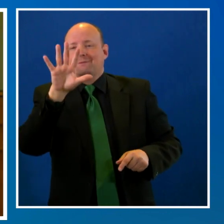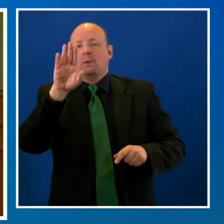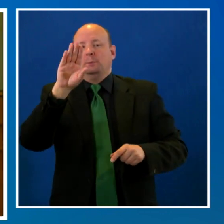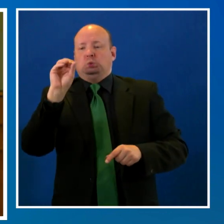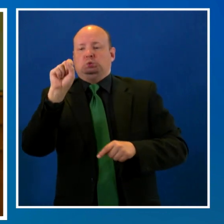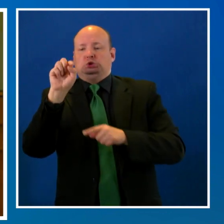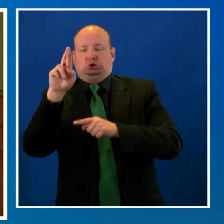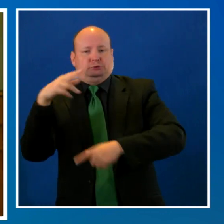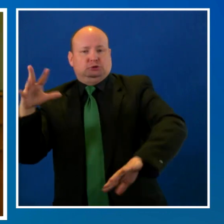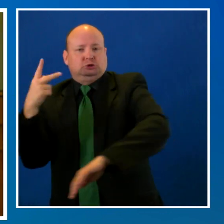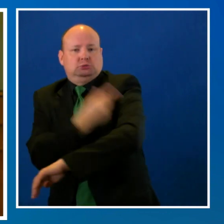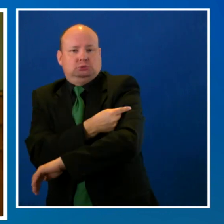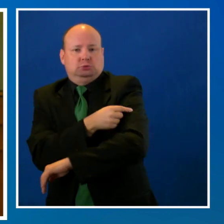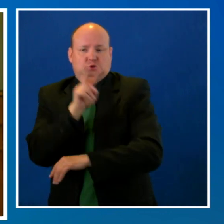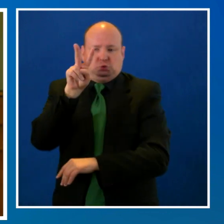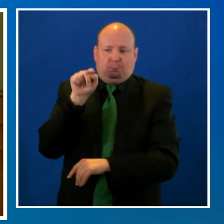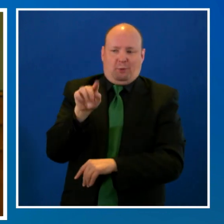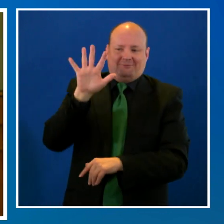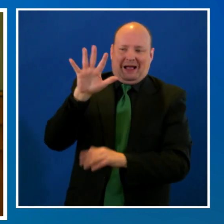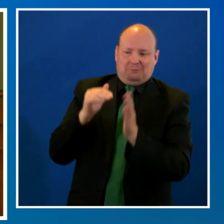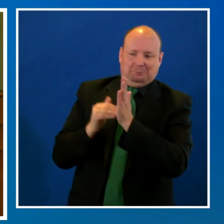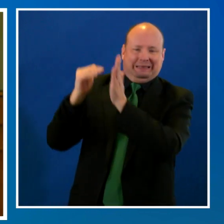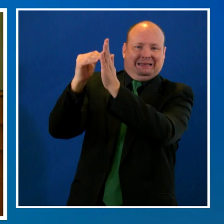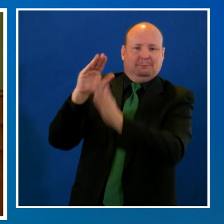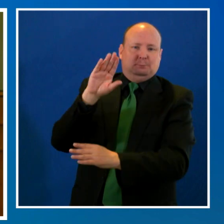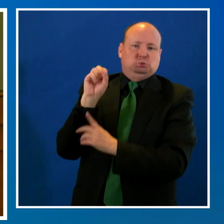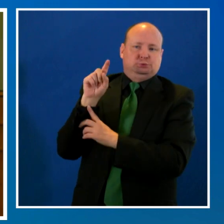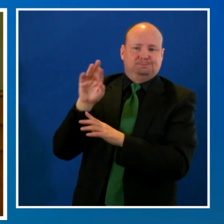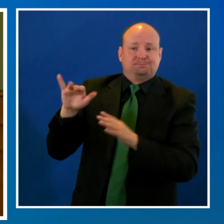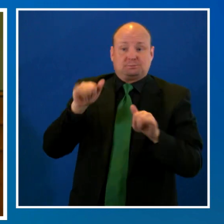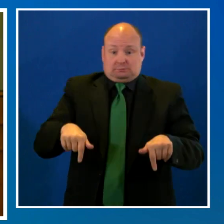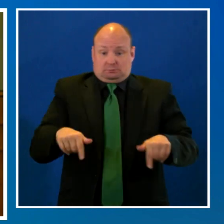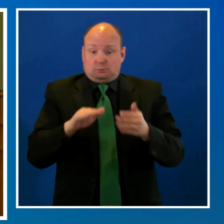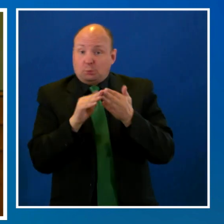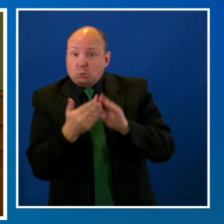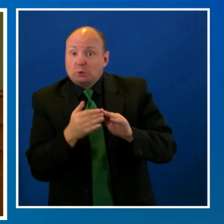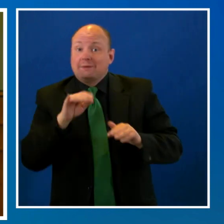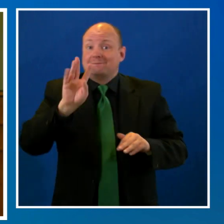Here at the City of Vancouver, we are working on what our next steps will be.